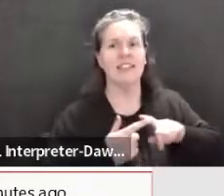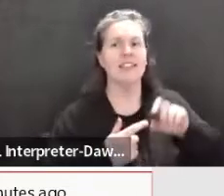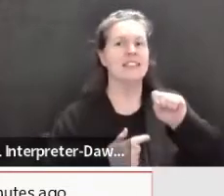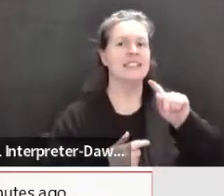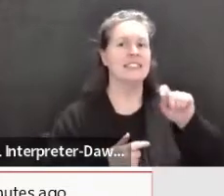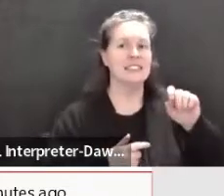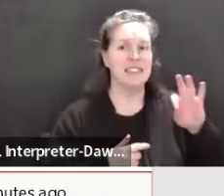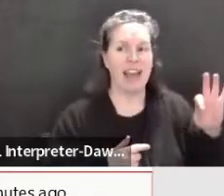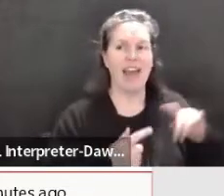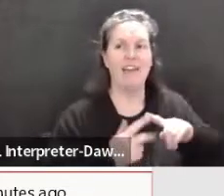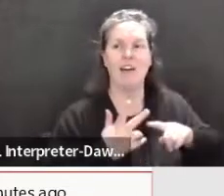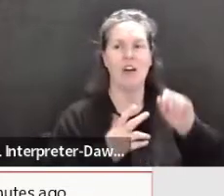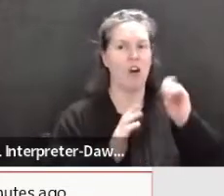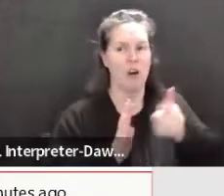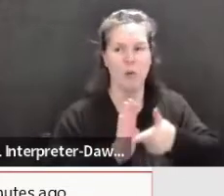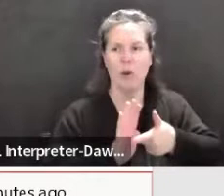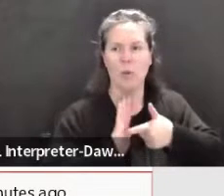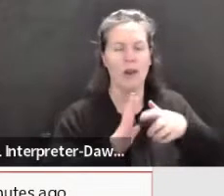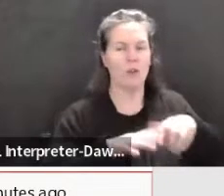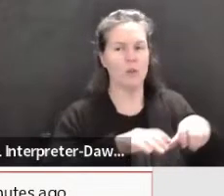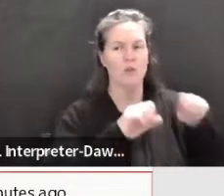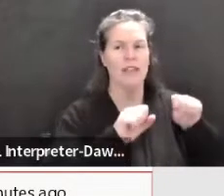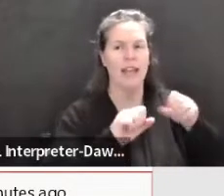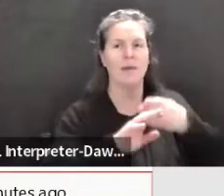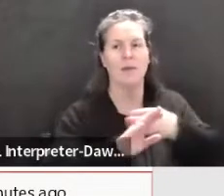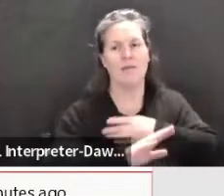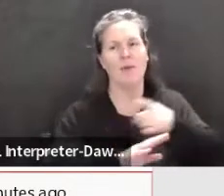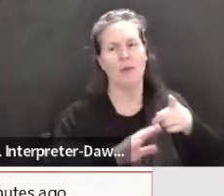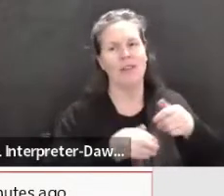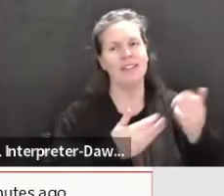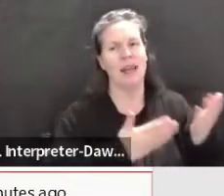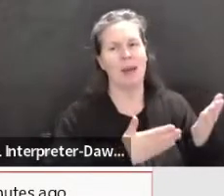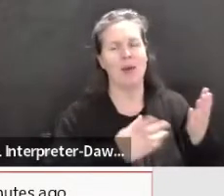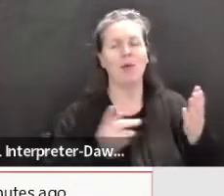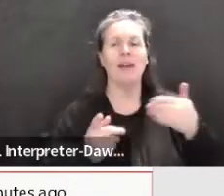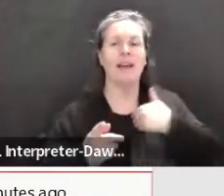are required to take even before this came out and we have five key content areas.